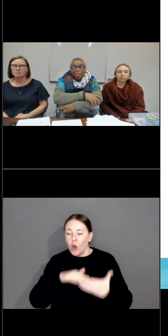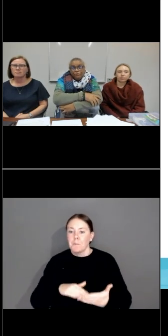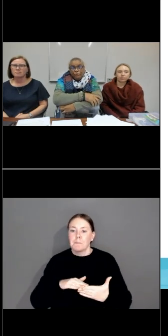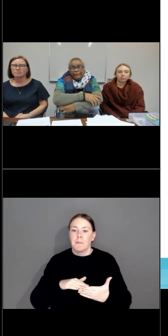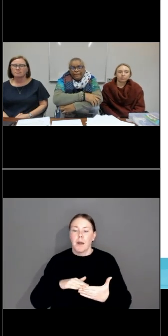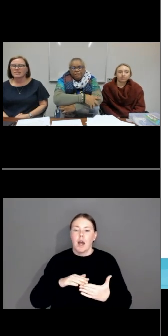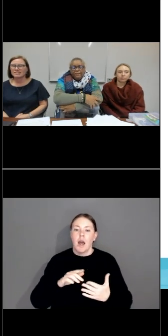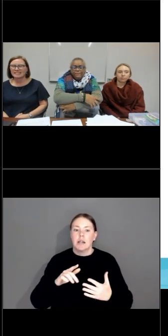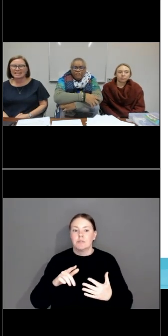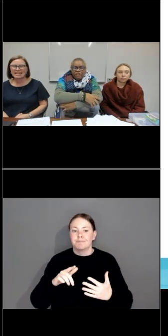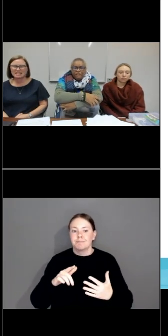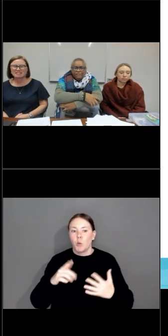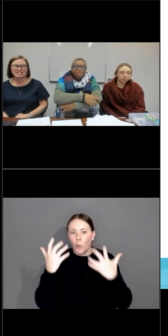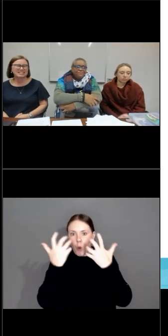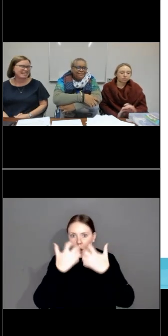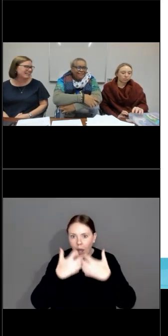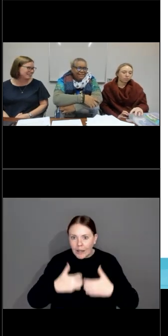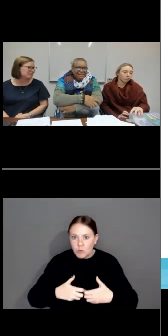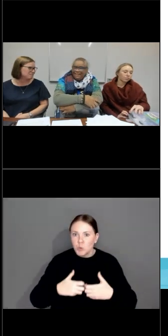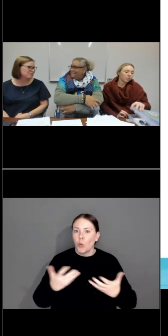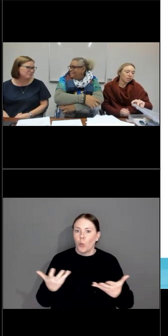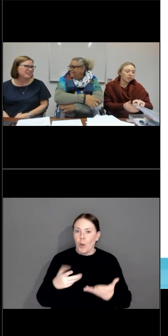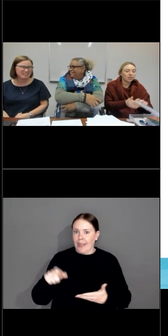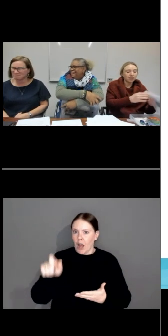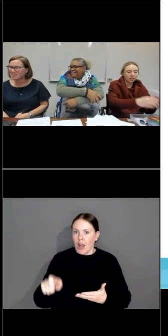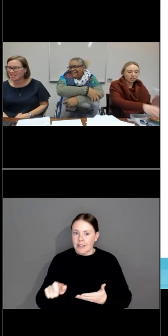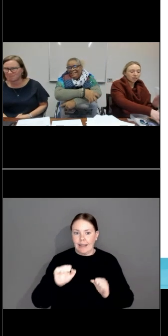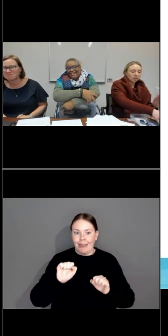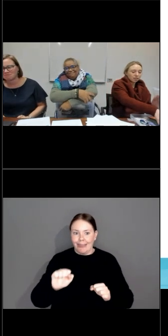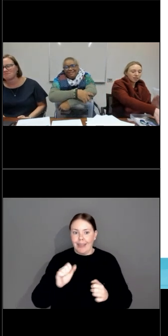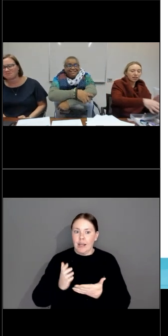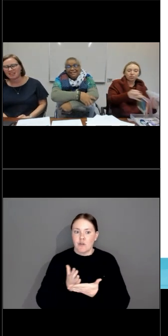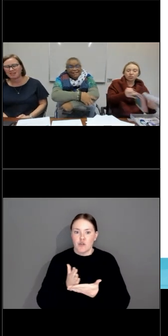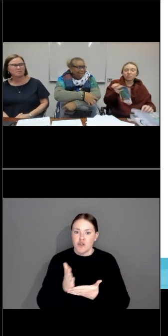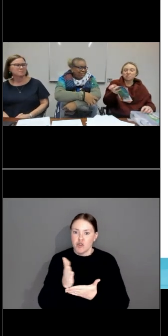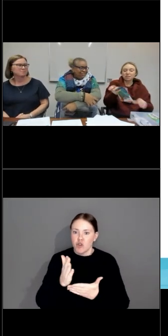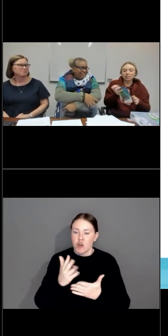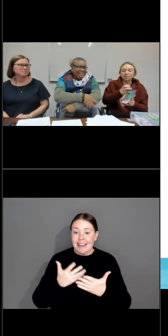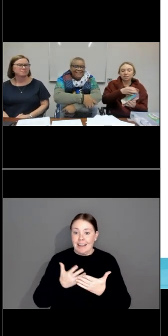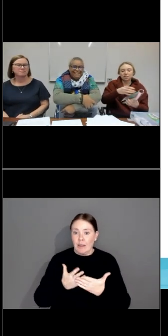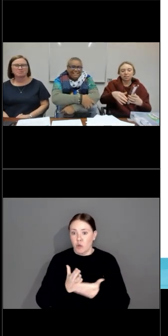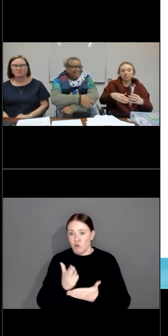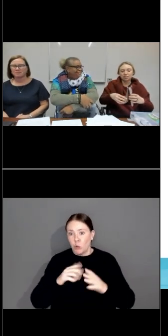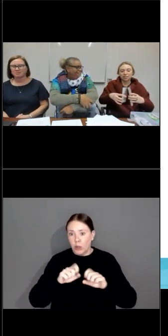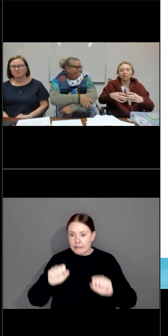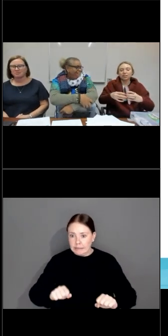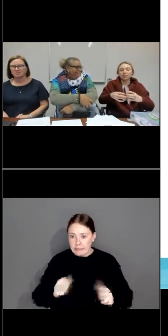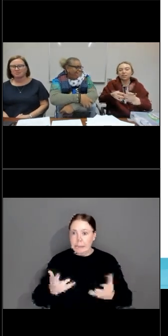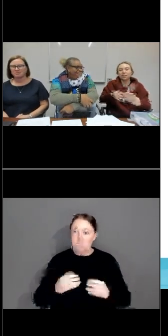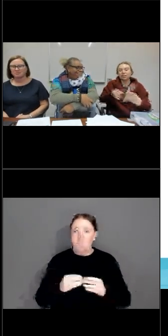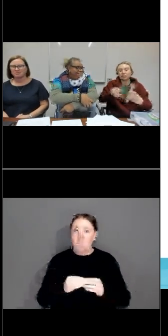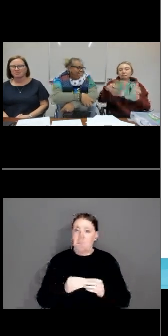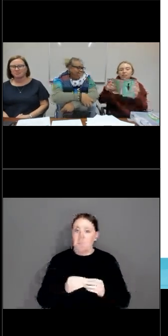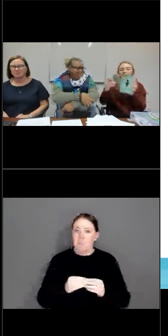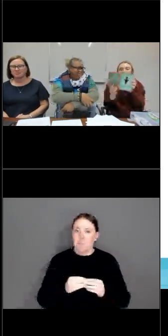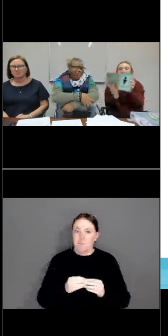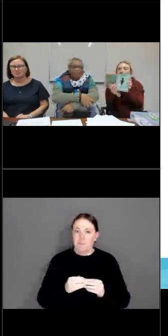story card pictures that's the key element element is pictures yes they're great yes and so the